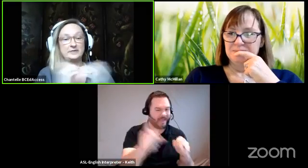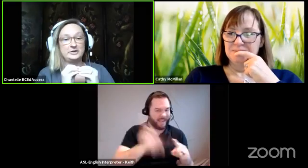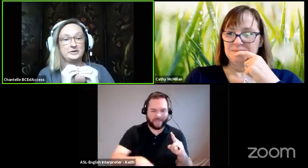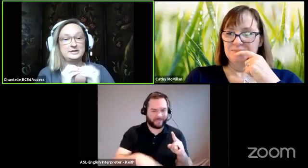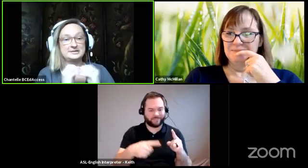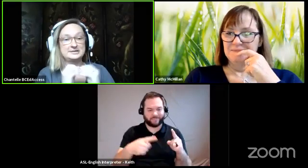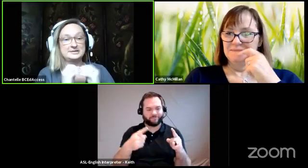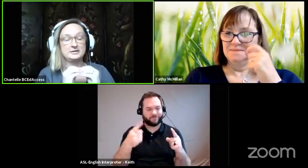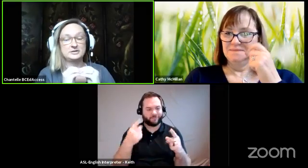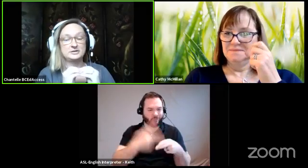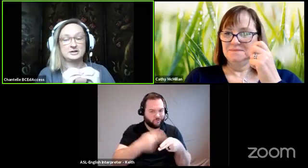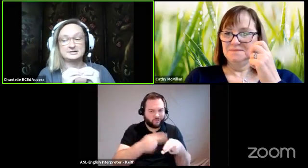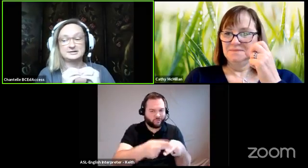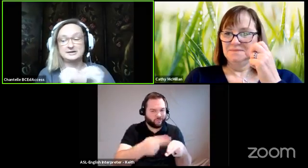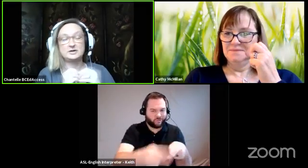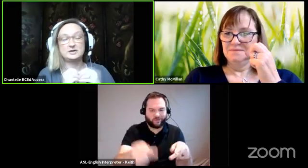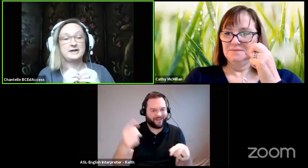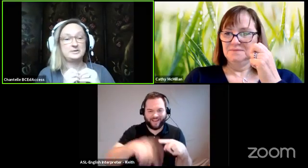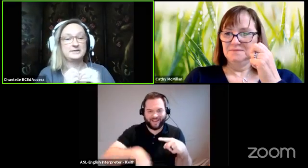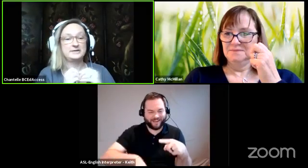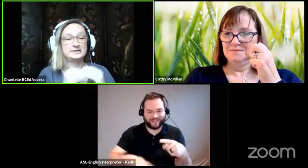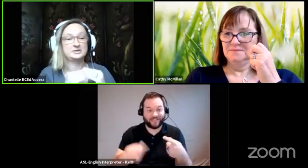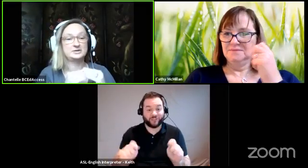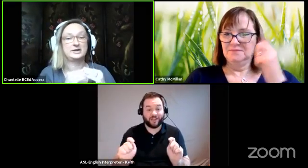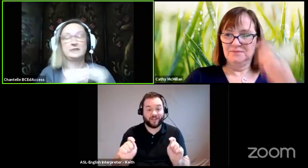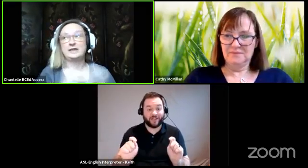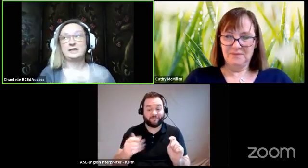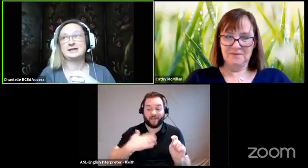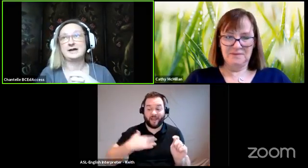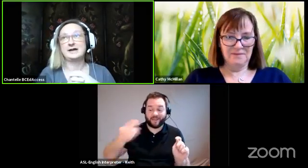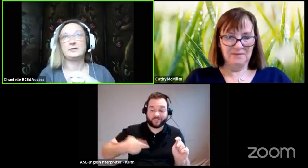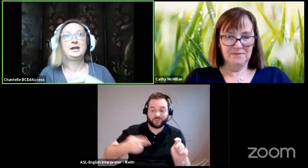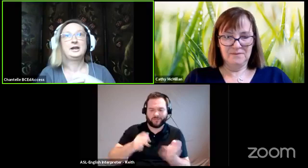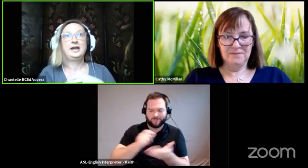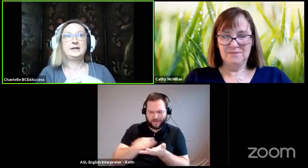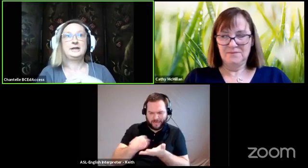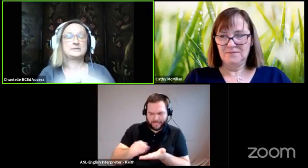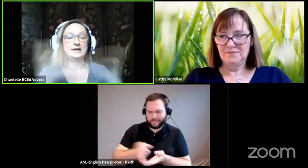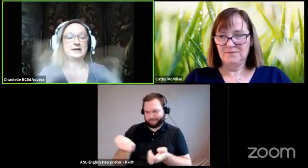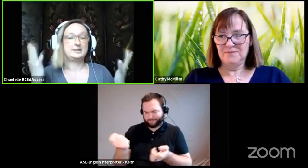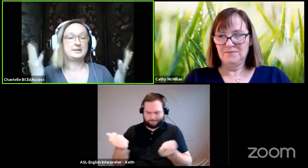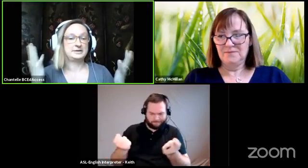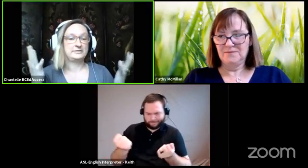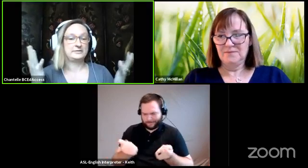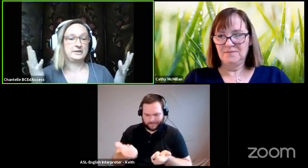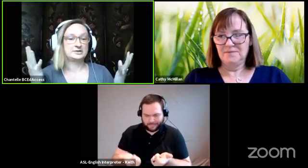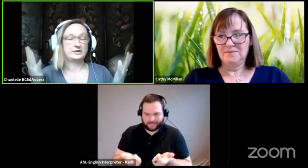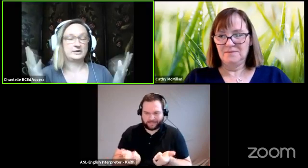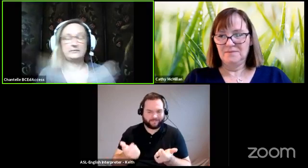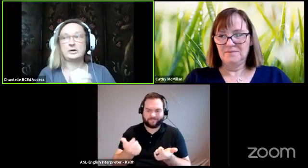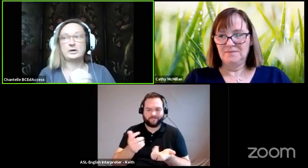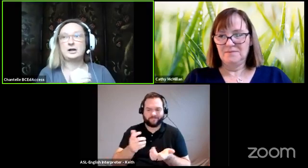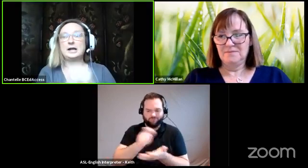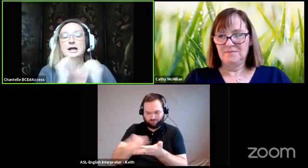there's no short story to this long story I can't break it down for long story I can't break it down for you and to small little chunks, I try. tried doing this history and